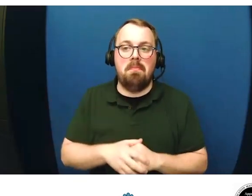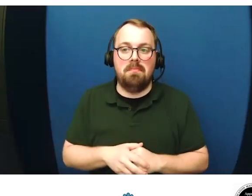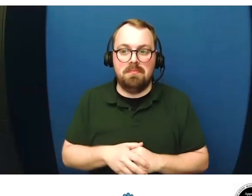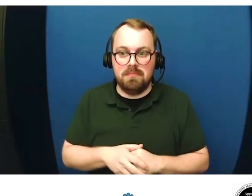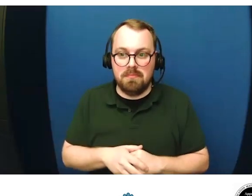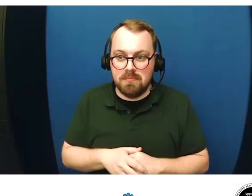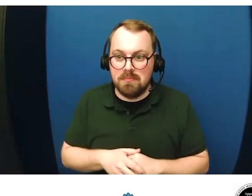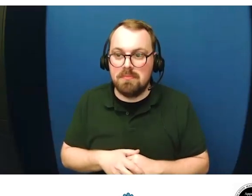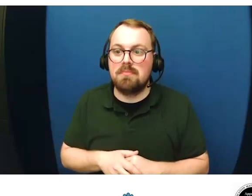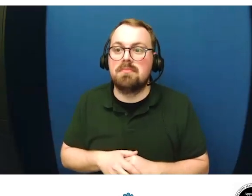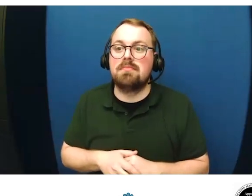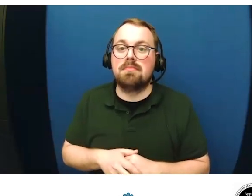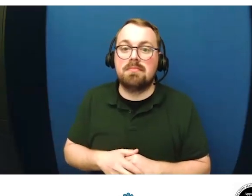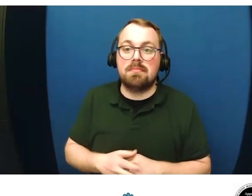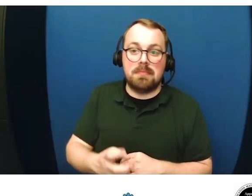Deafblind Consultant.